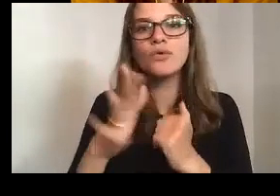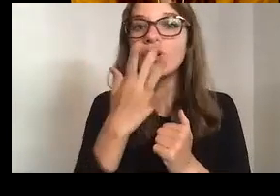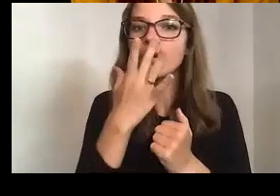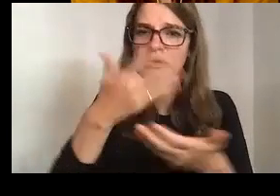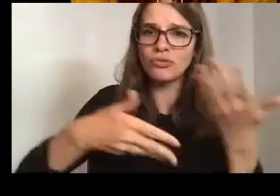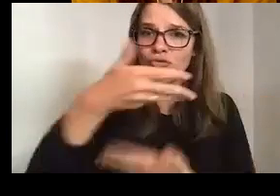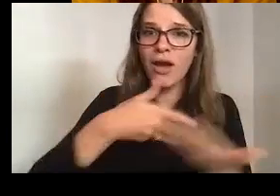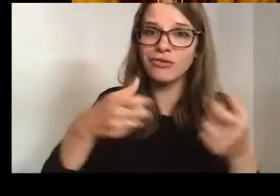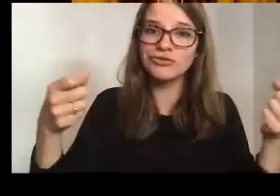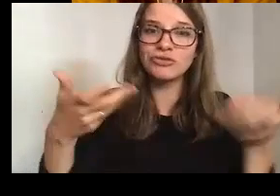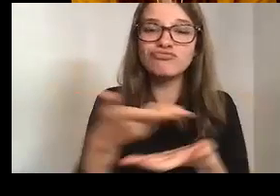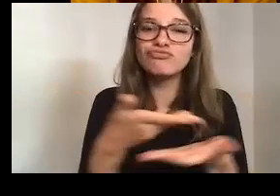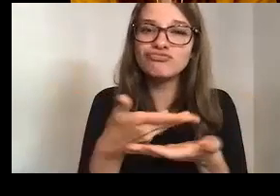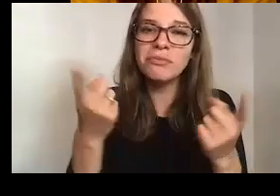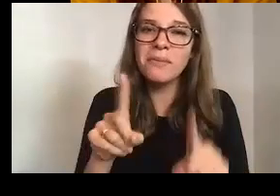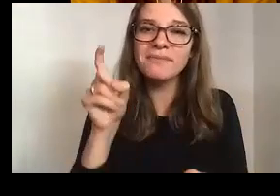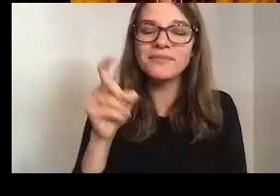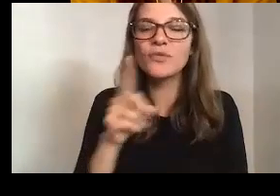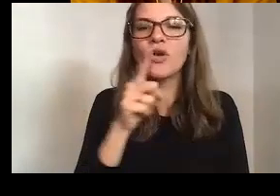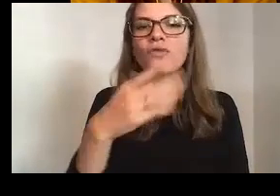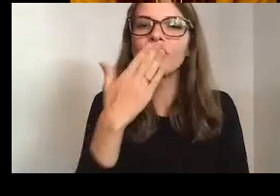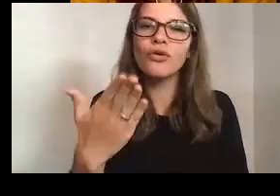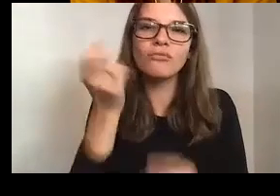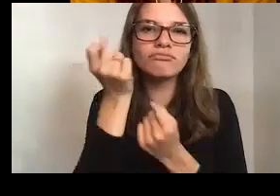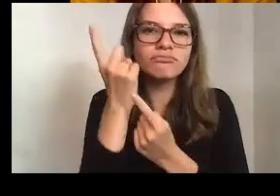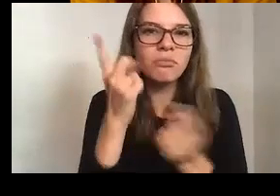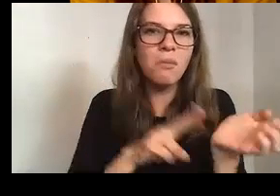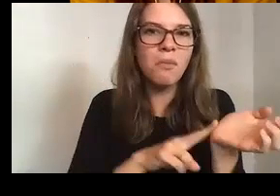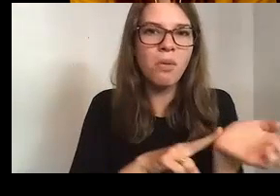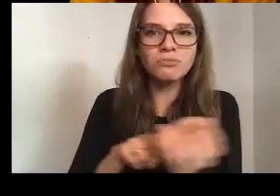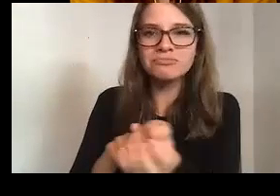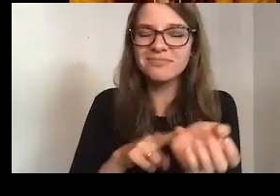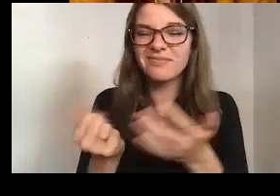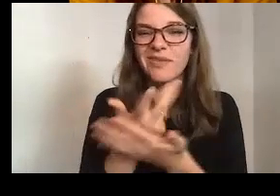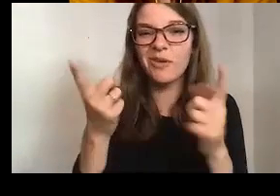just kind of gives you a little bit of a pulse on on on how things are going so have interactions